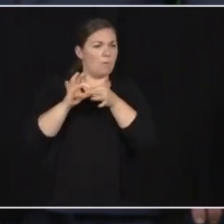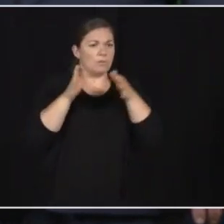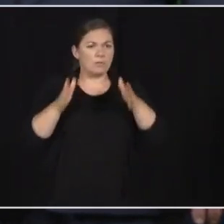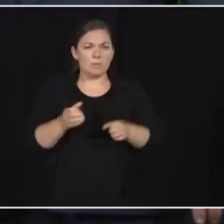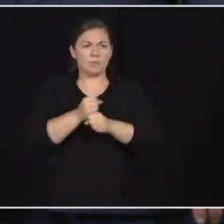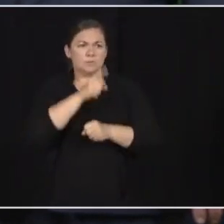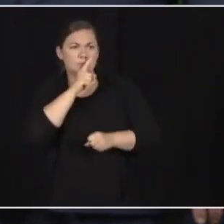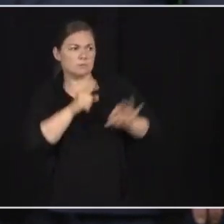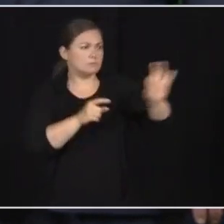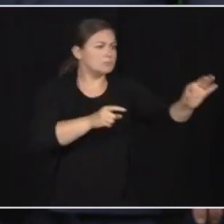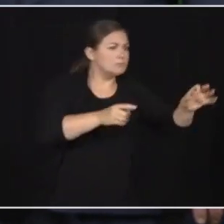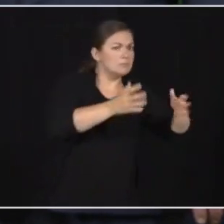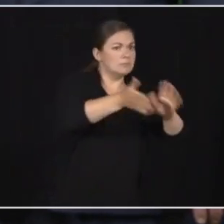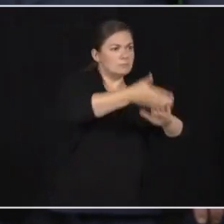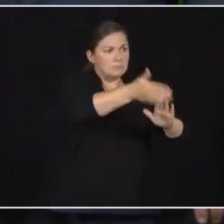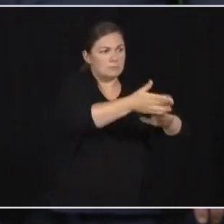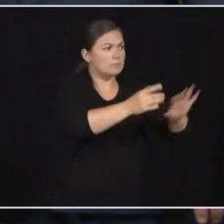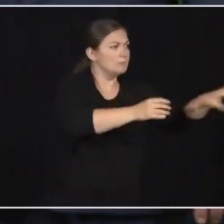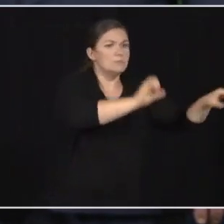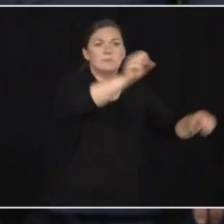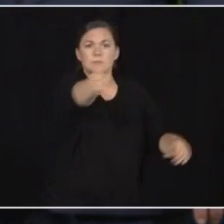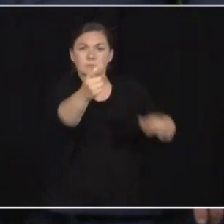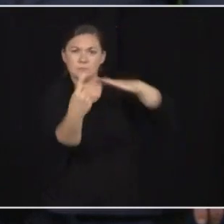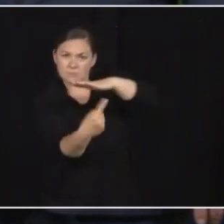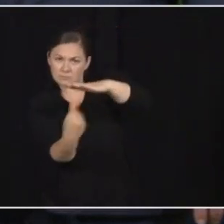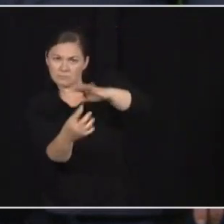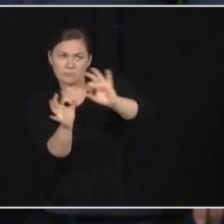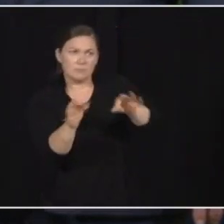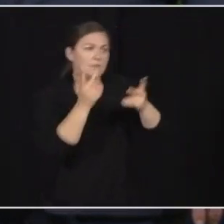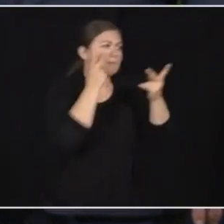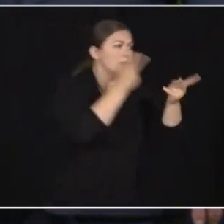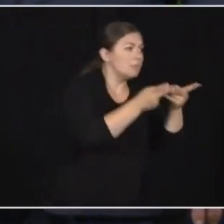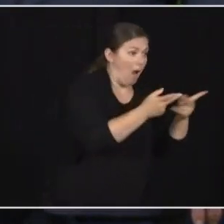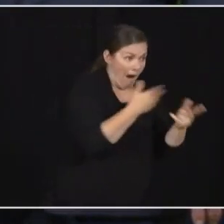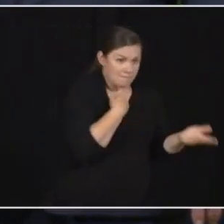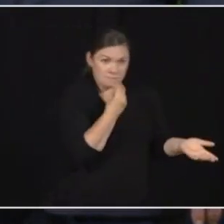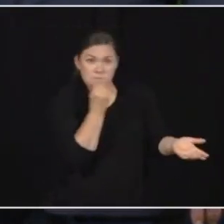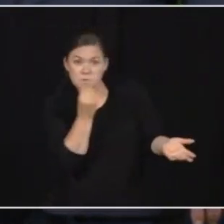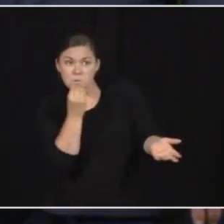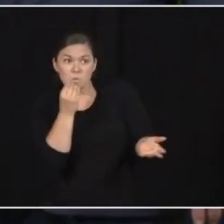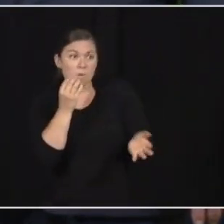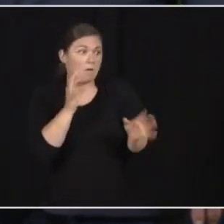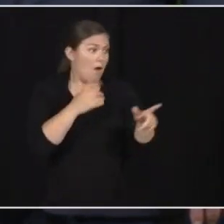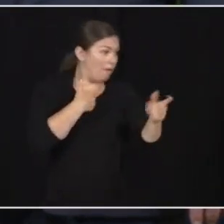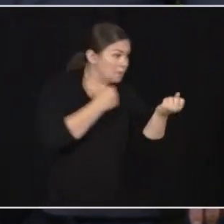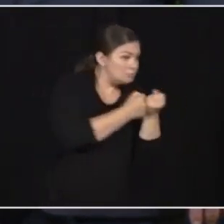coordinate to make sure that the workers have the best care, the best housing accommodation and food and support